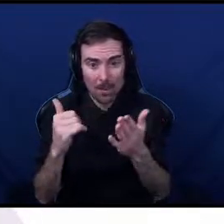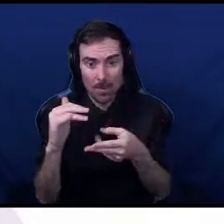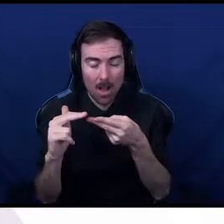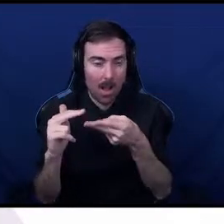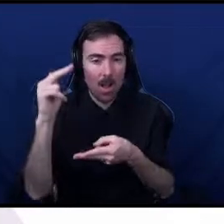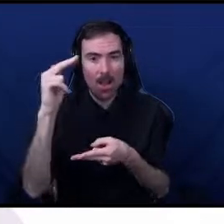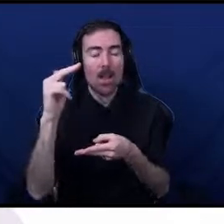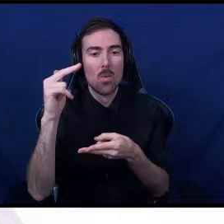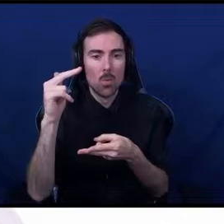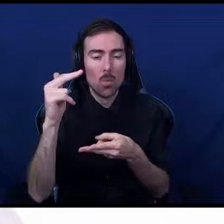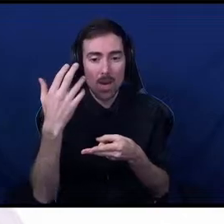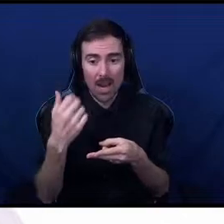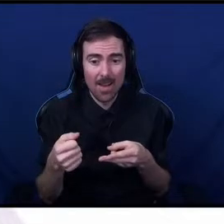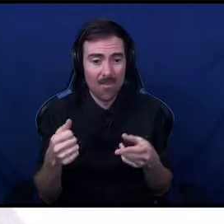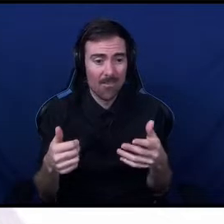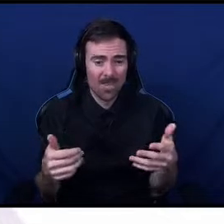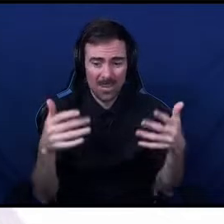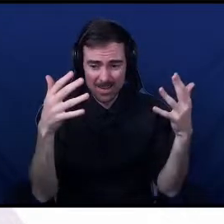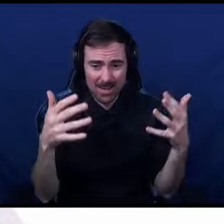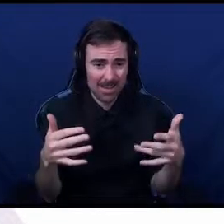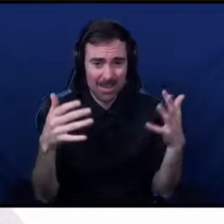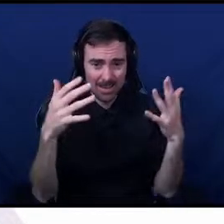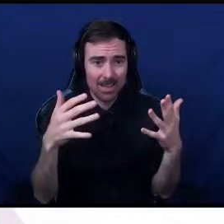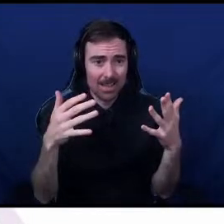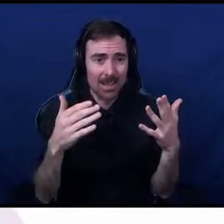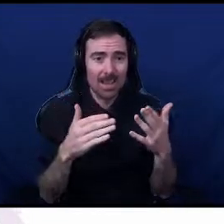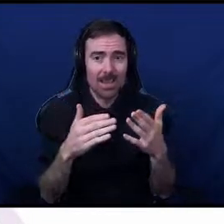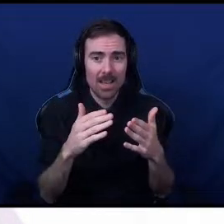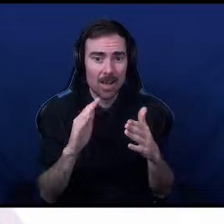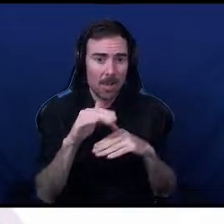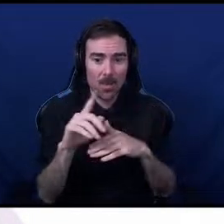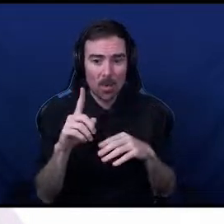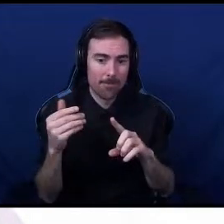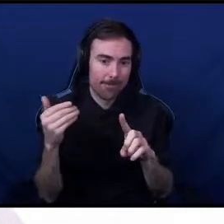kind of where, where, where we're up to, and 900 million